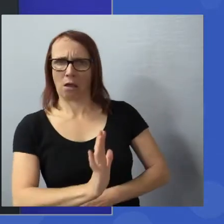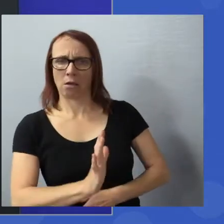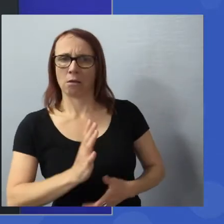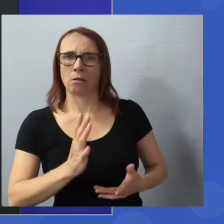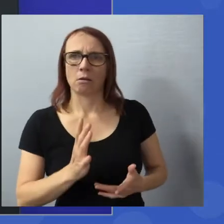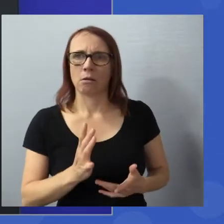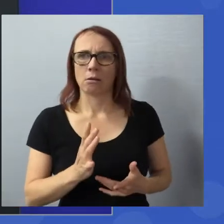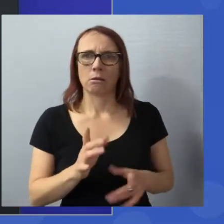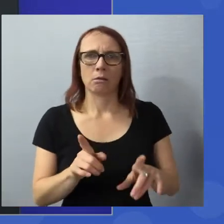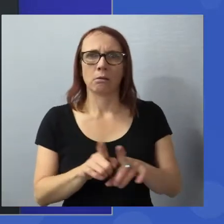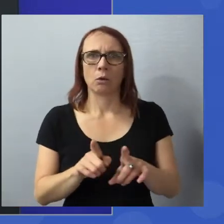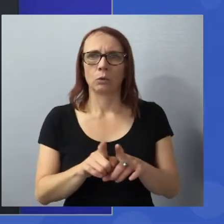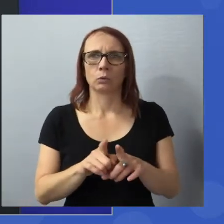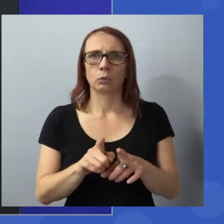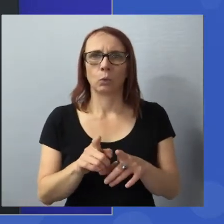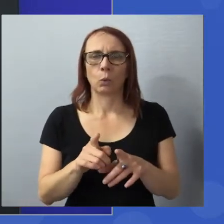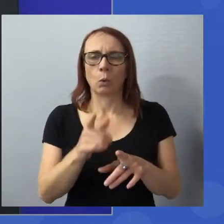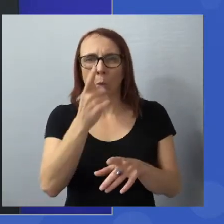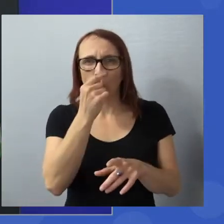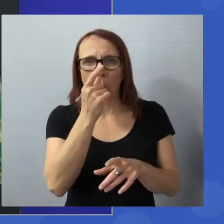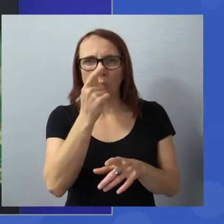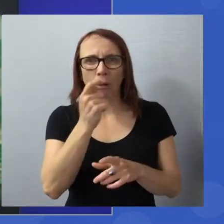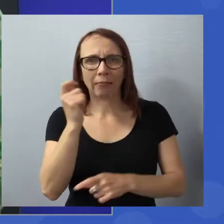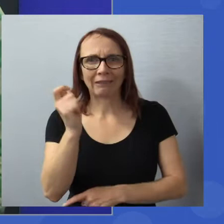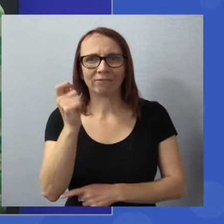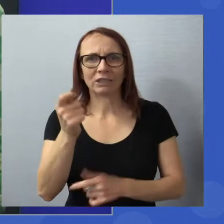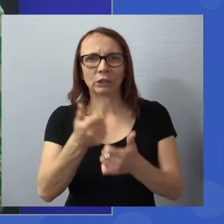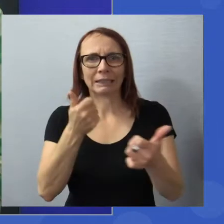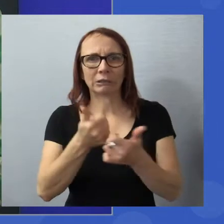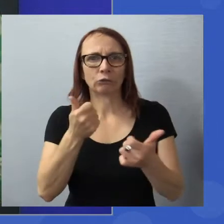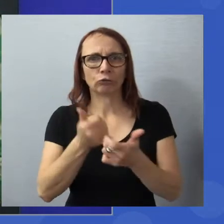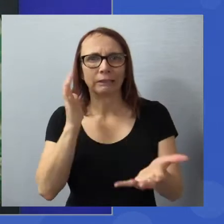authority to the inshore fishing industry they've been impact on